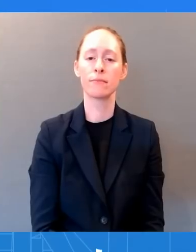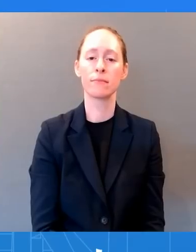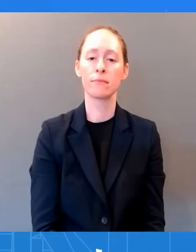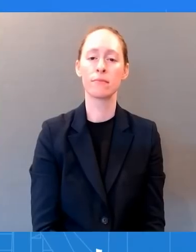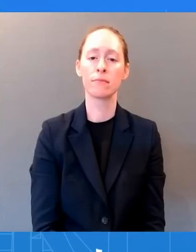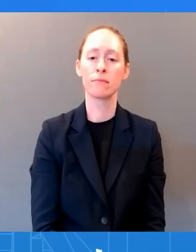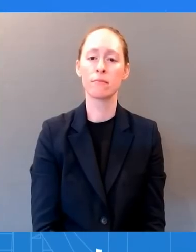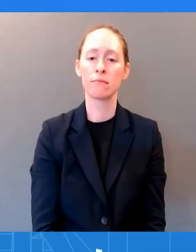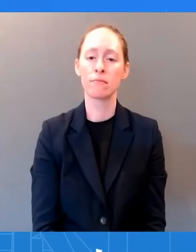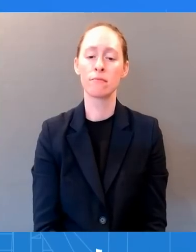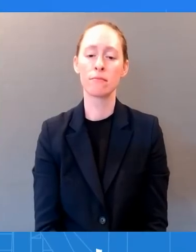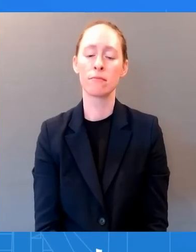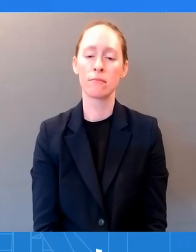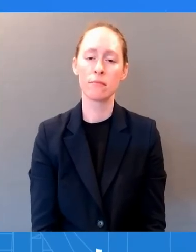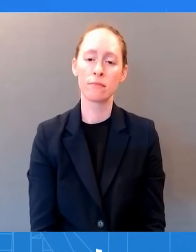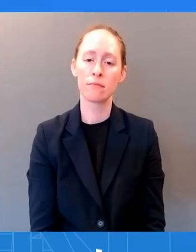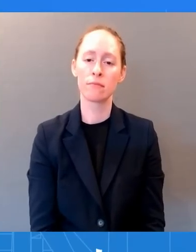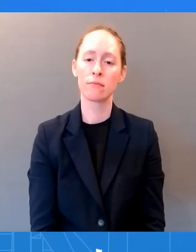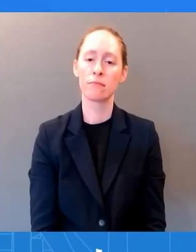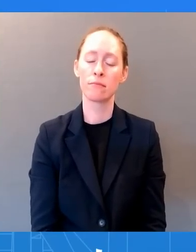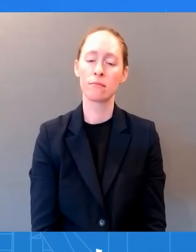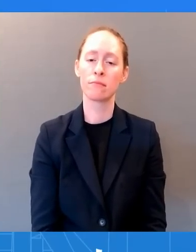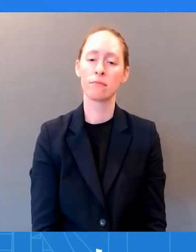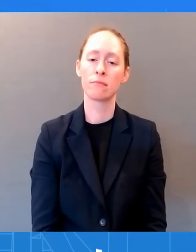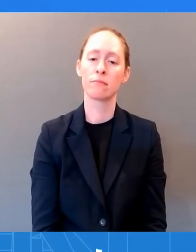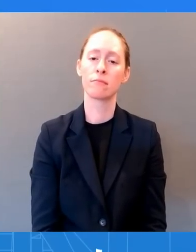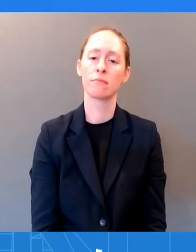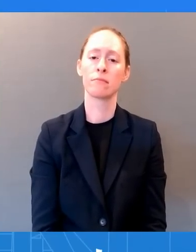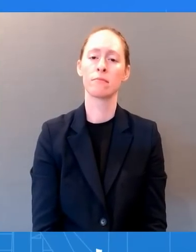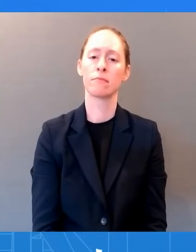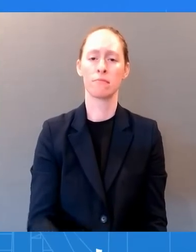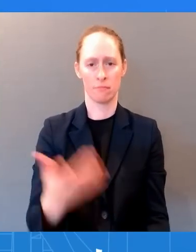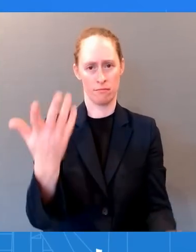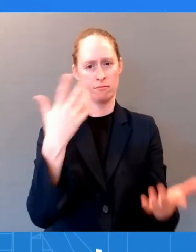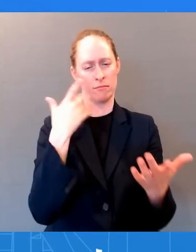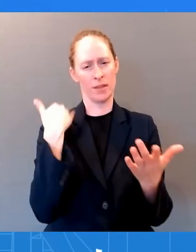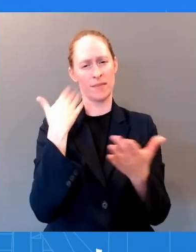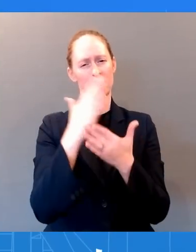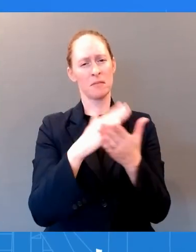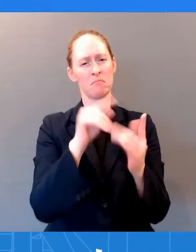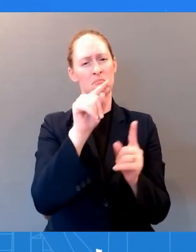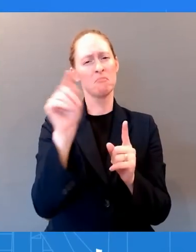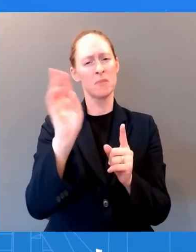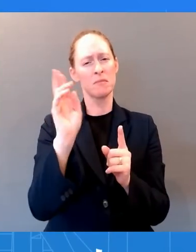extreme Republicans making these kinds of comments, which is -- which is dangerous.